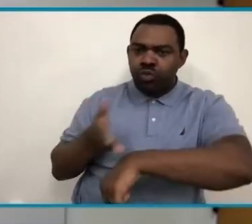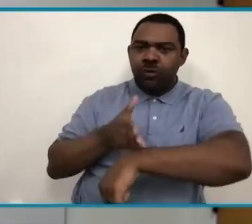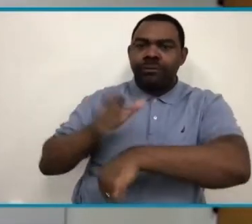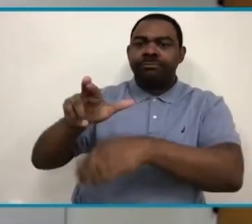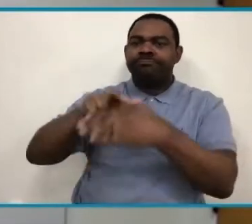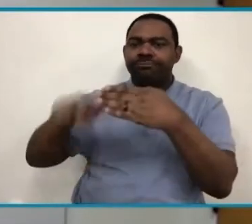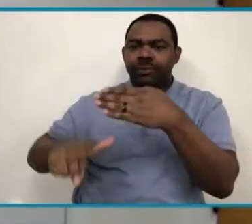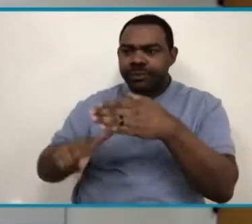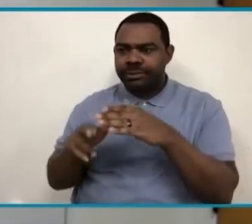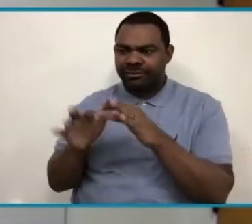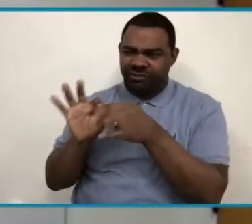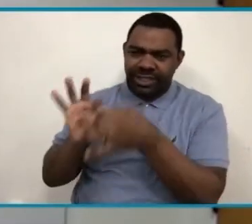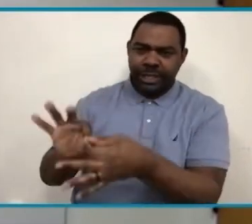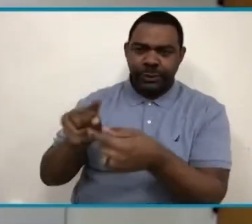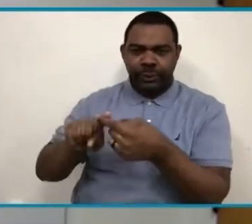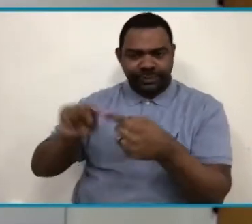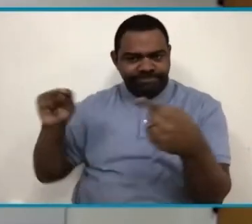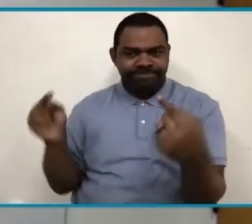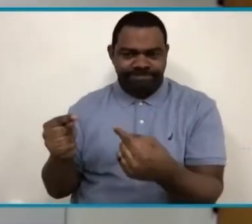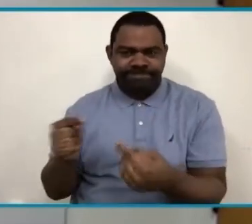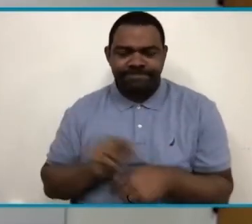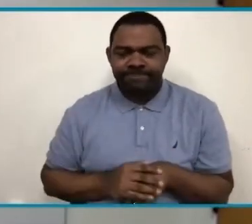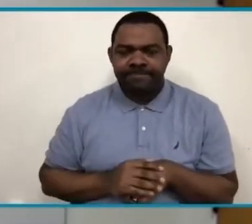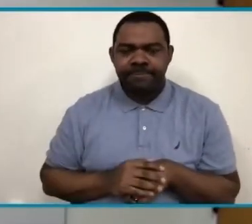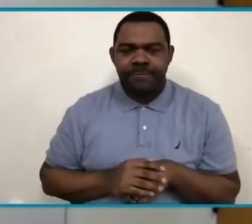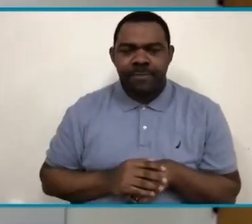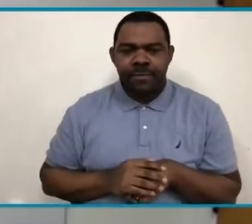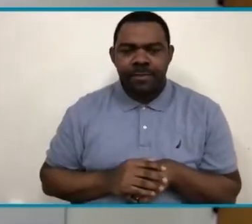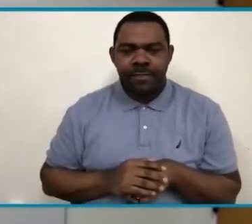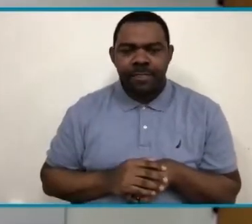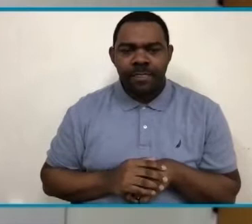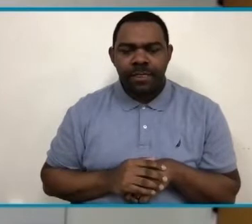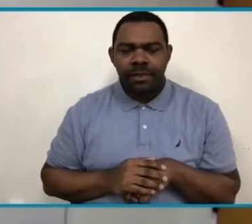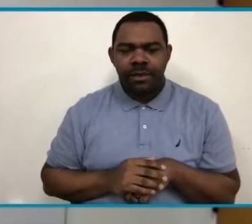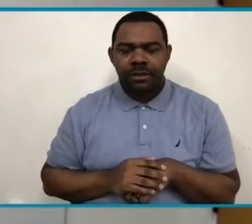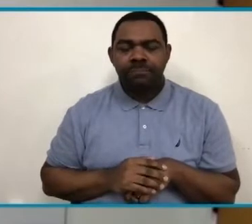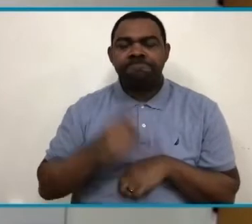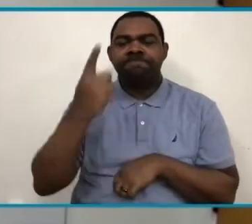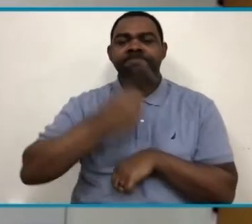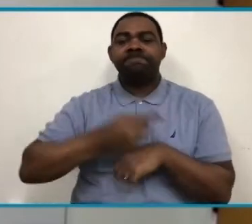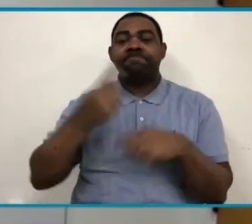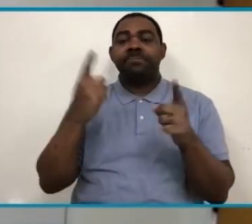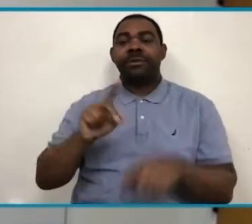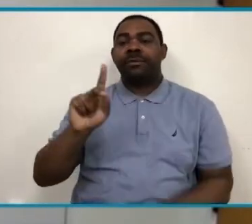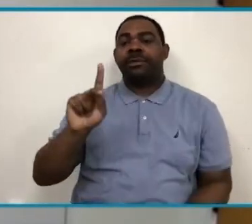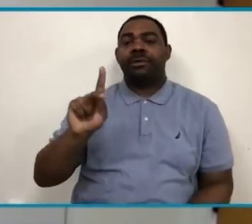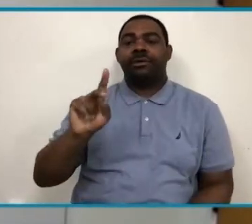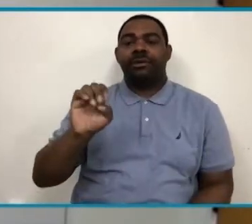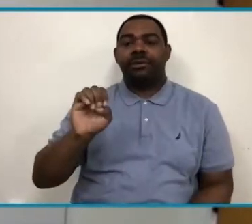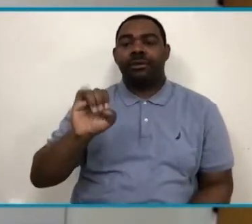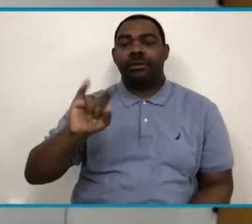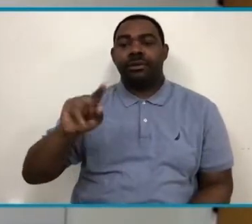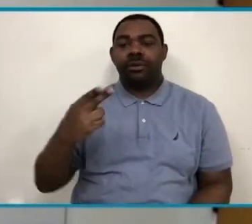So, I one day Keith White, who's a psychology professor at the University of Florida, and